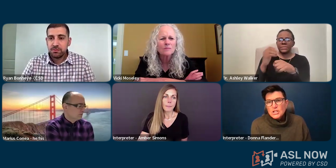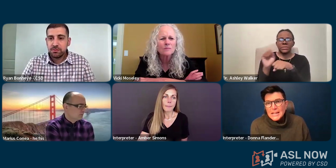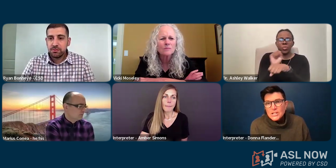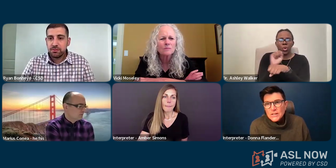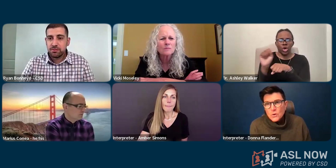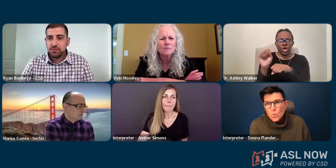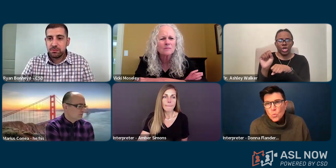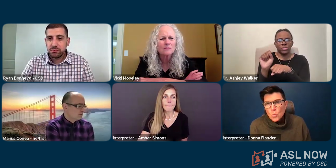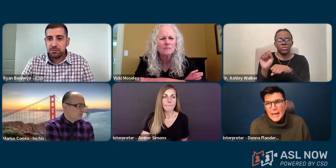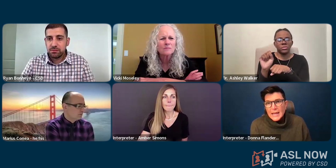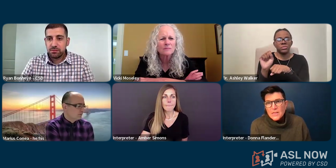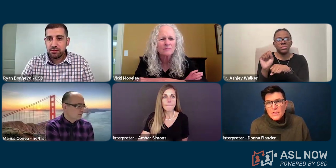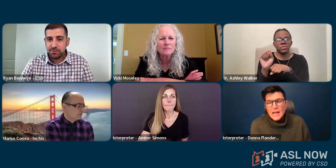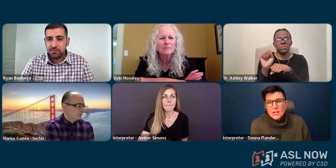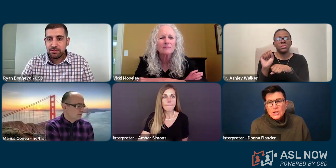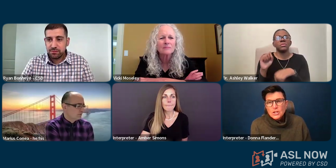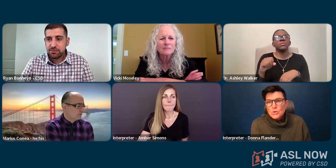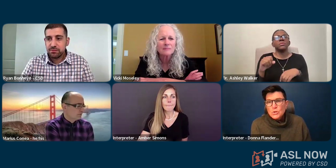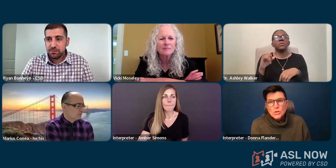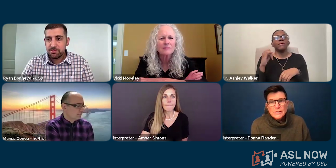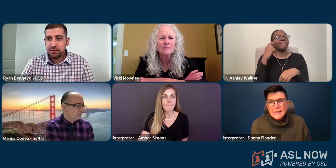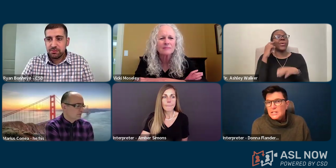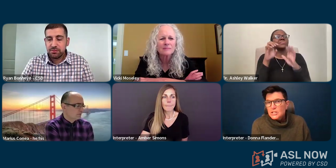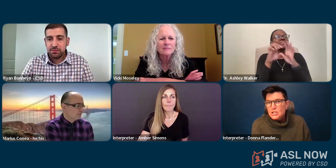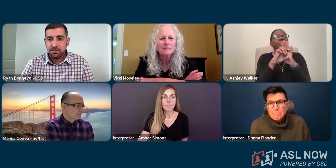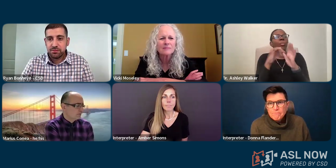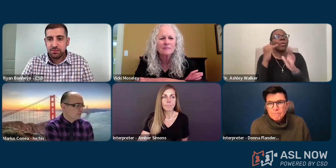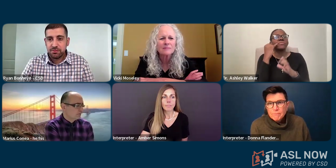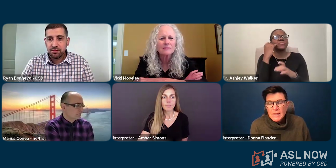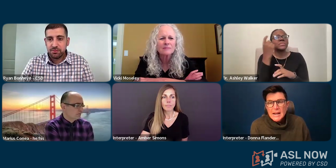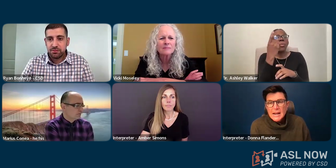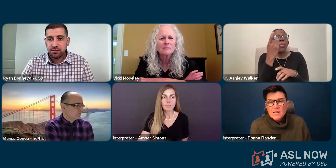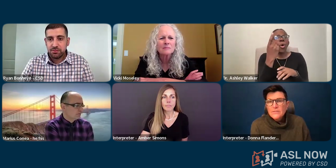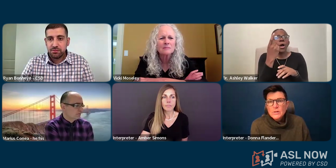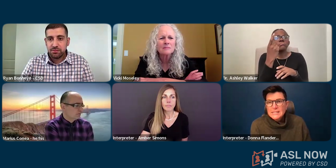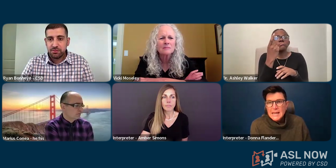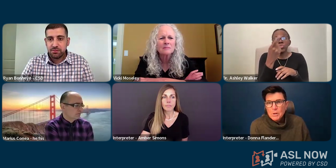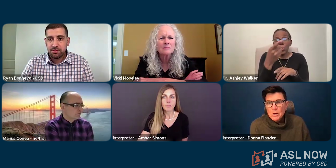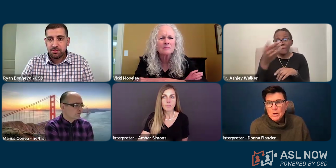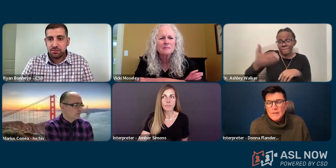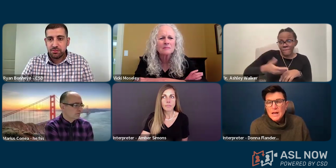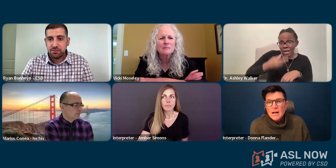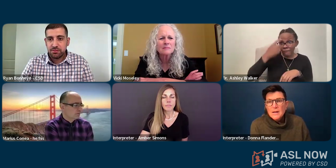changing the way that you do your daily job. And I'll give you an example.